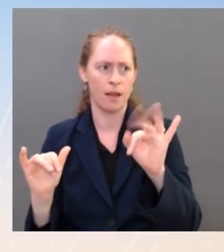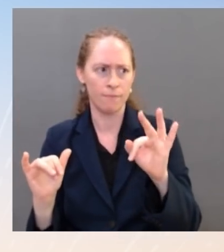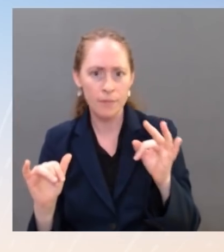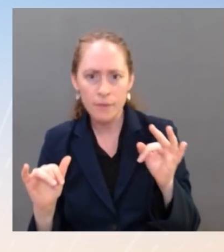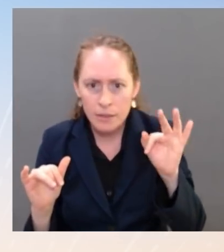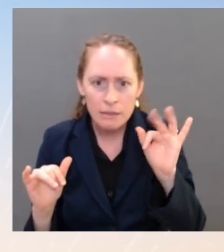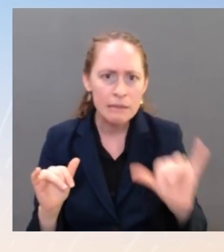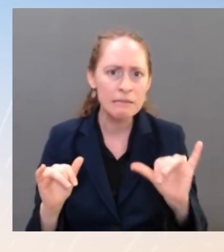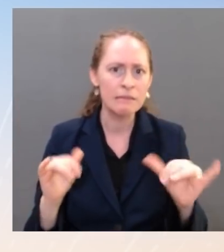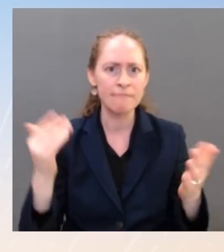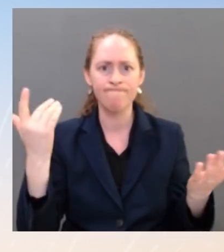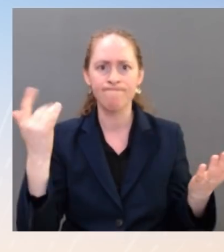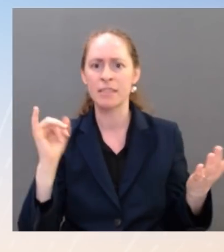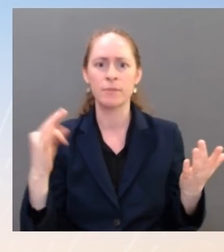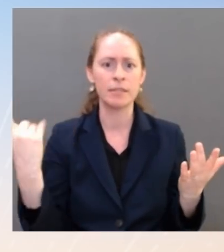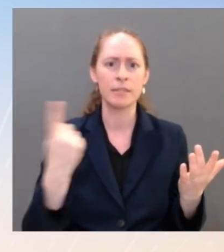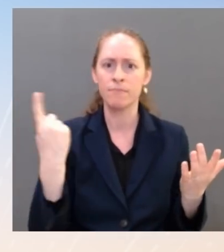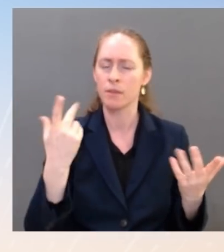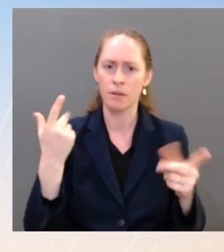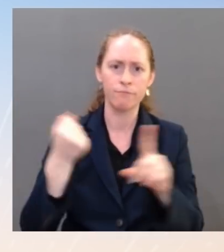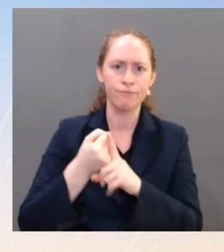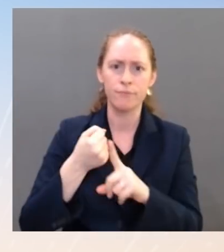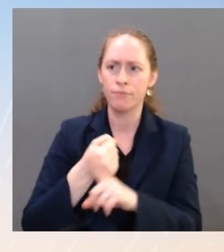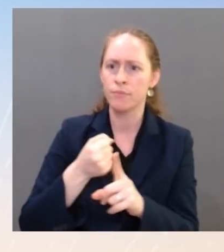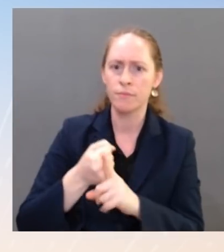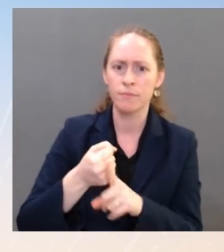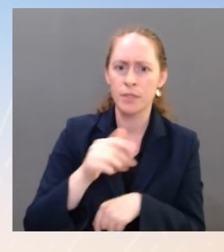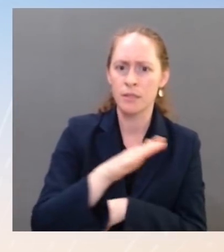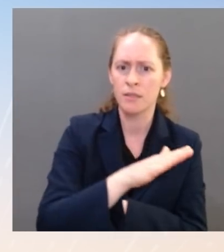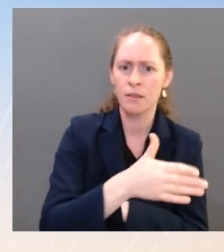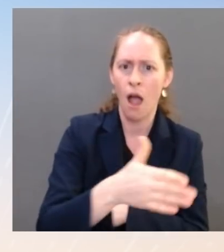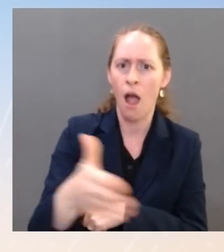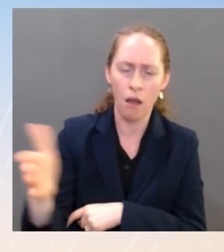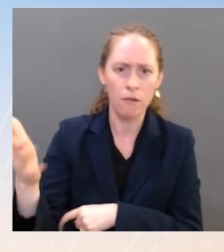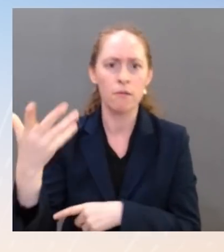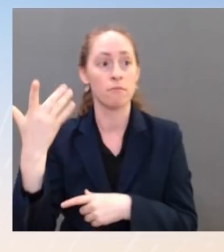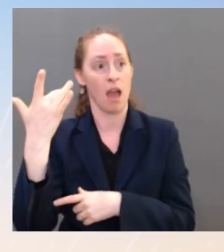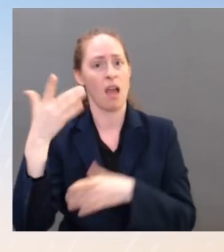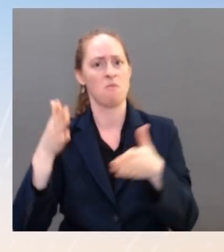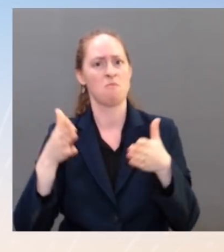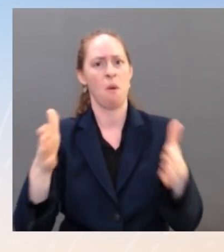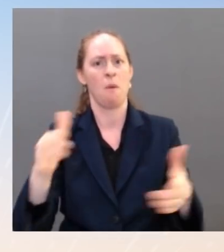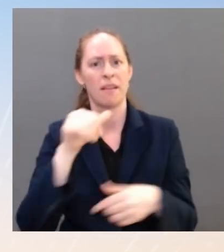with today's announcement of the safe streets and Roads for All program, putting forward $1,000,000,000